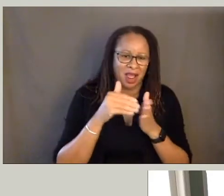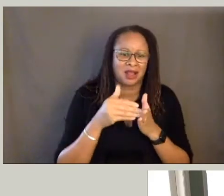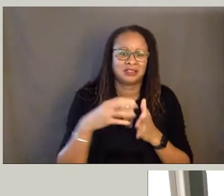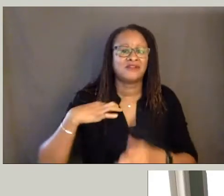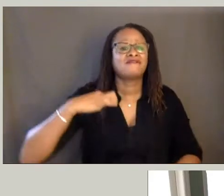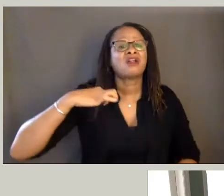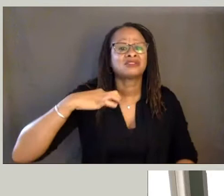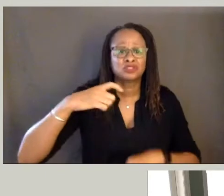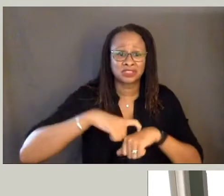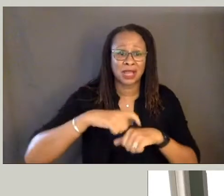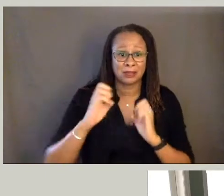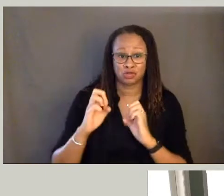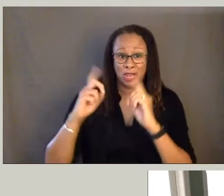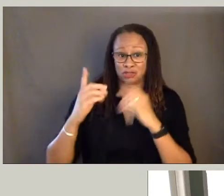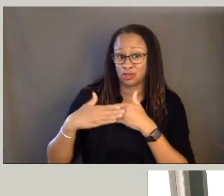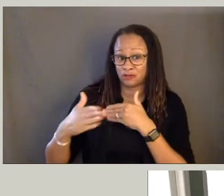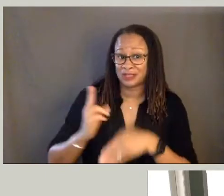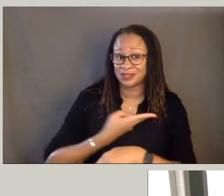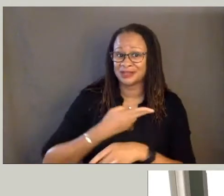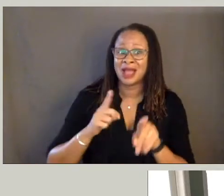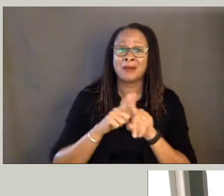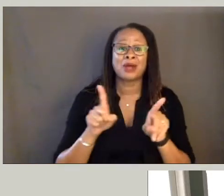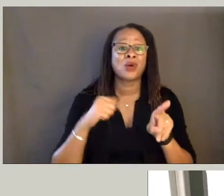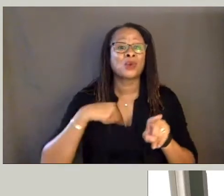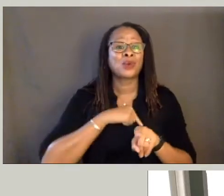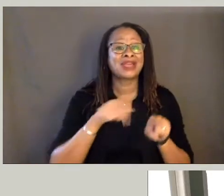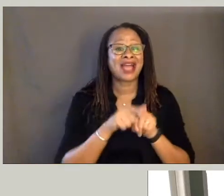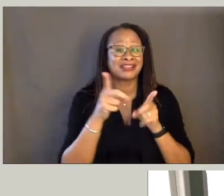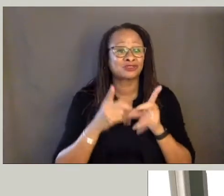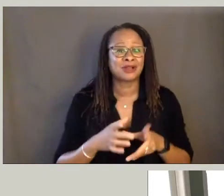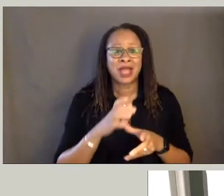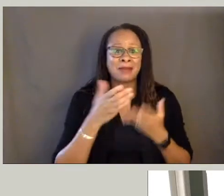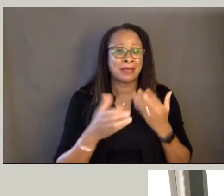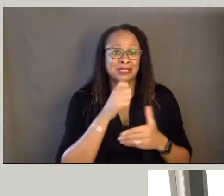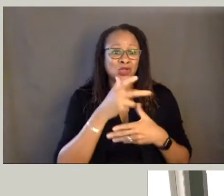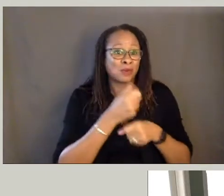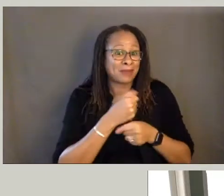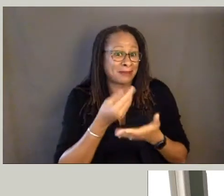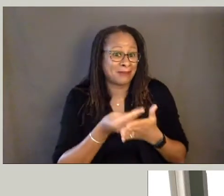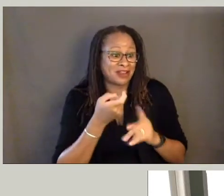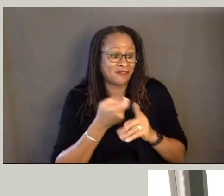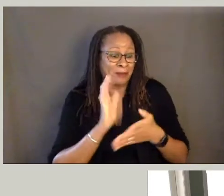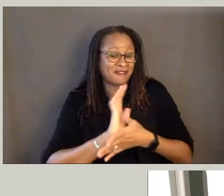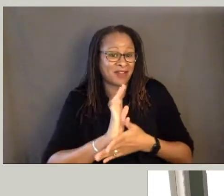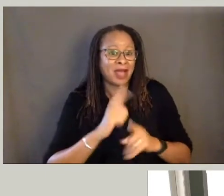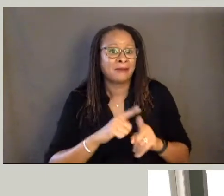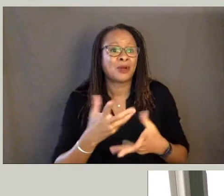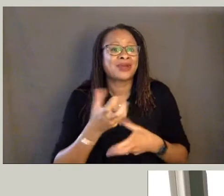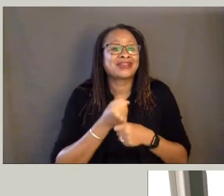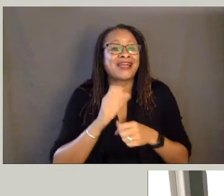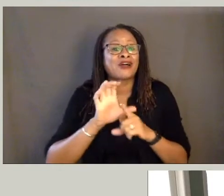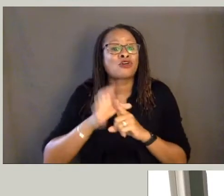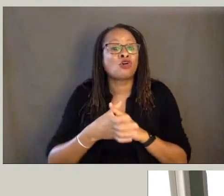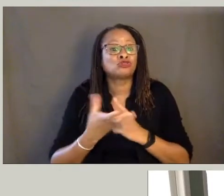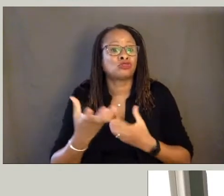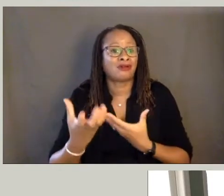But we as directors, we might not make money off our films, but we gain cultural capital.